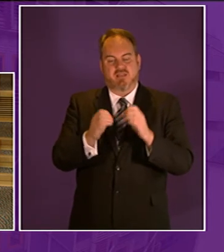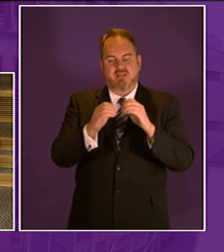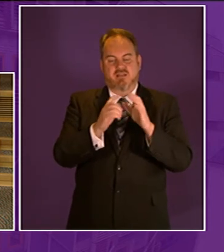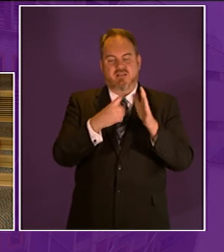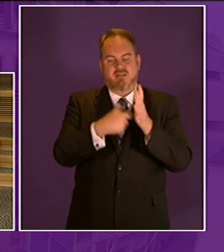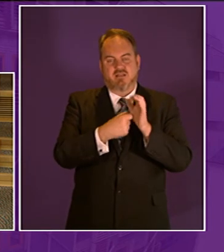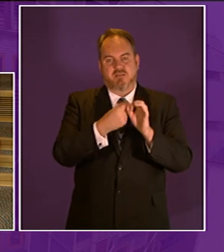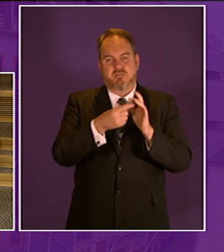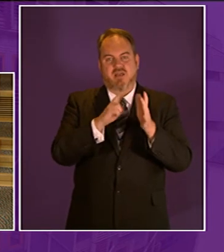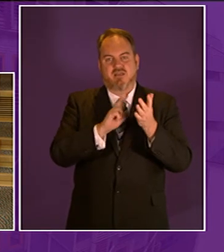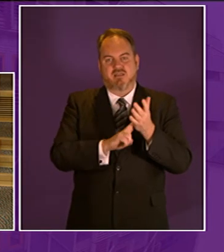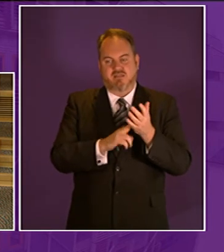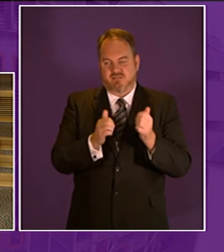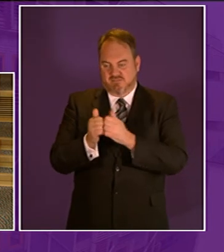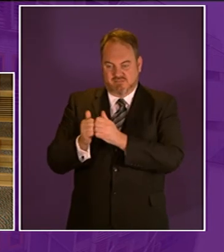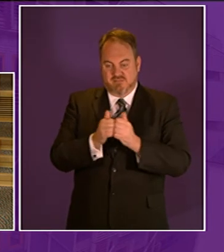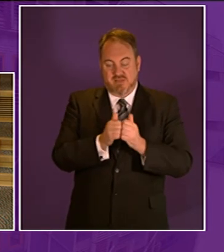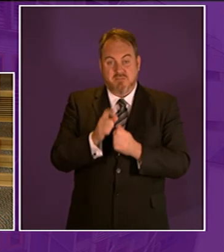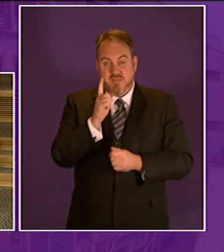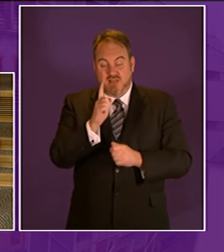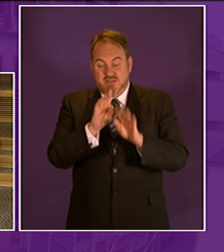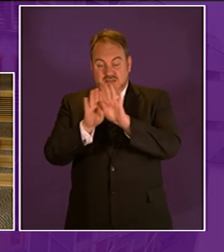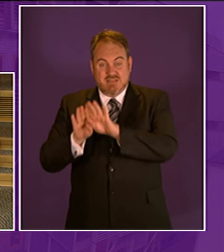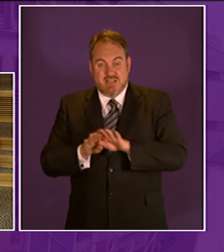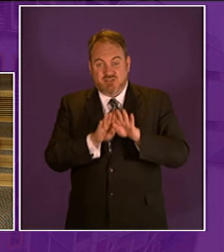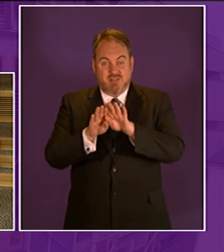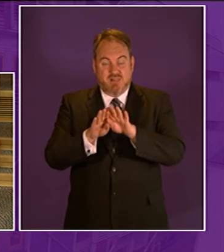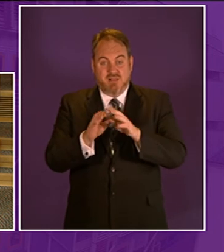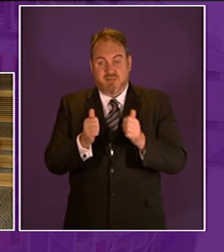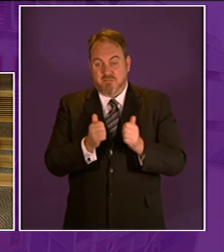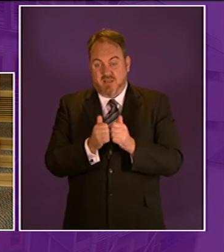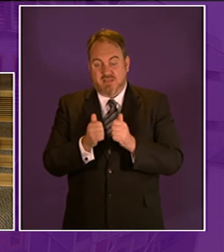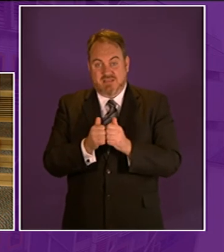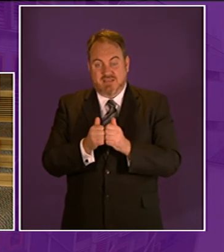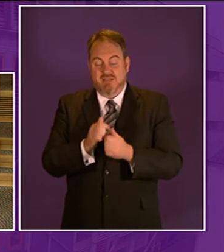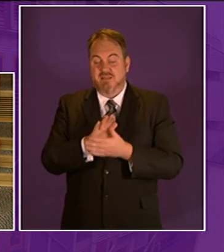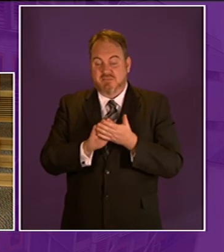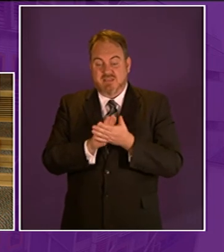but, fundamentally, national bargaining ceases to exist the minute the Government starts